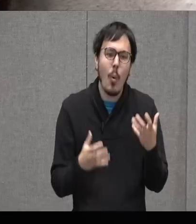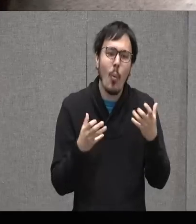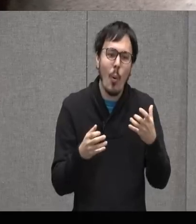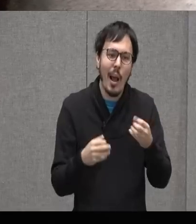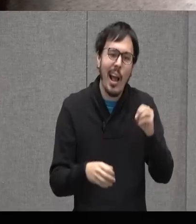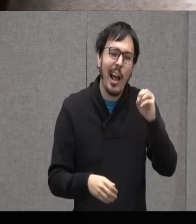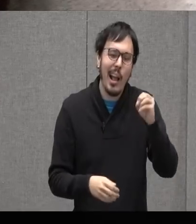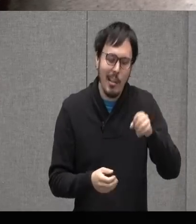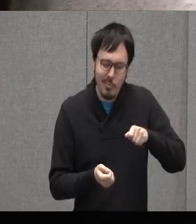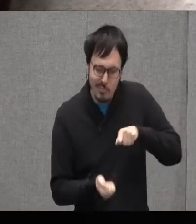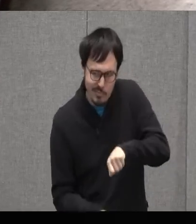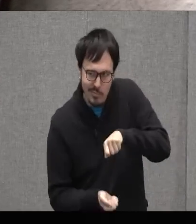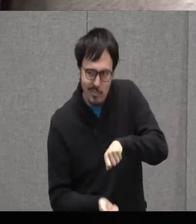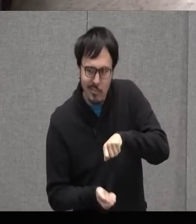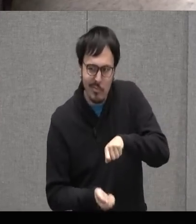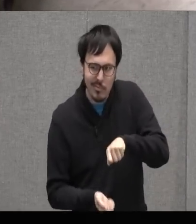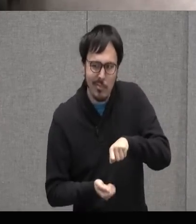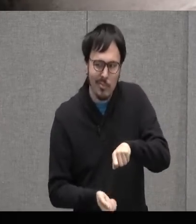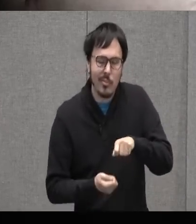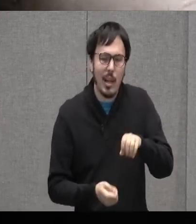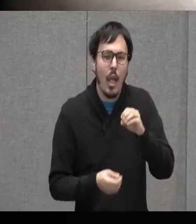Just hold it tight and give it a little shake.